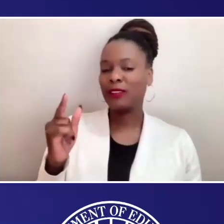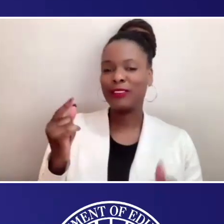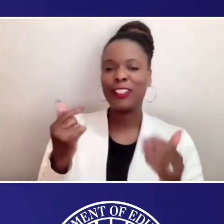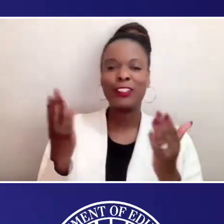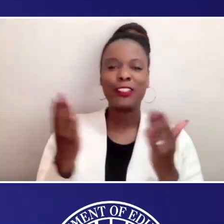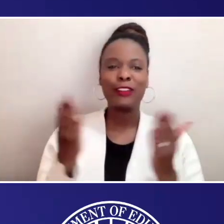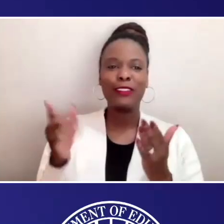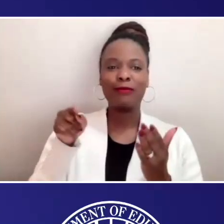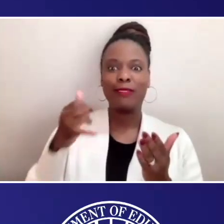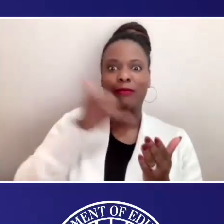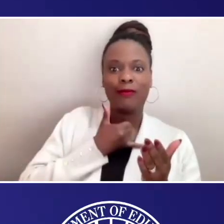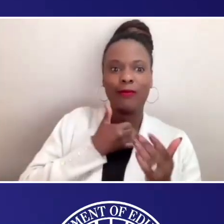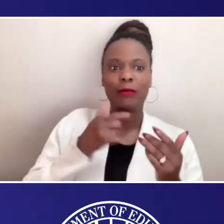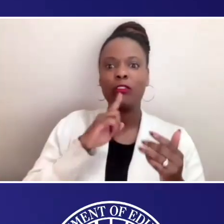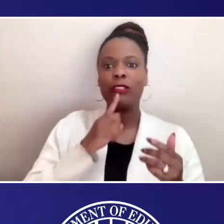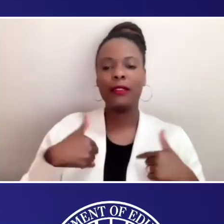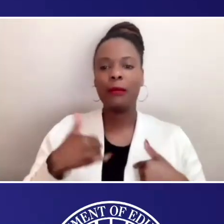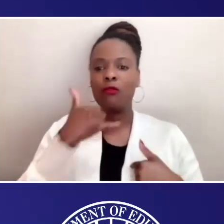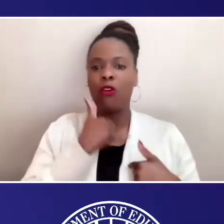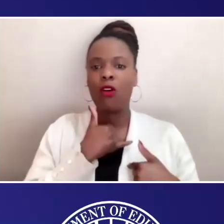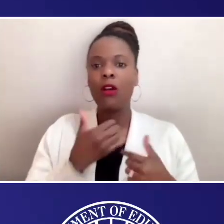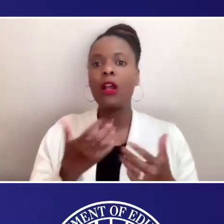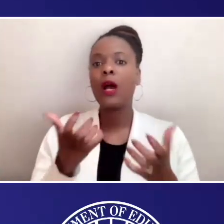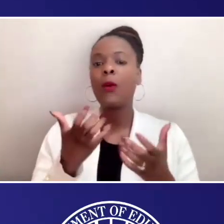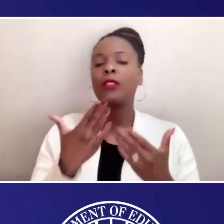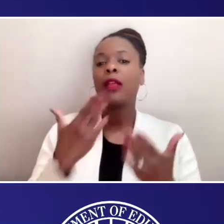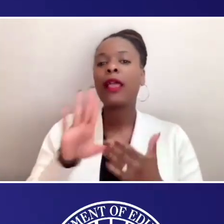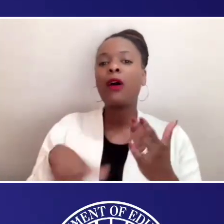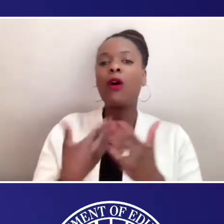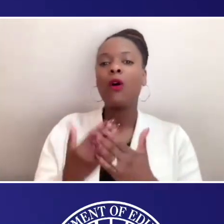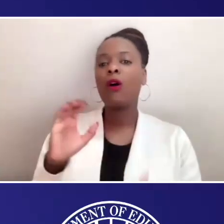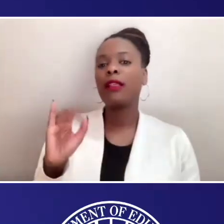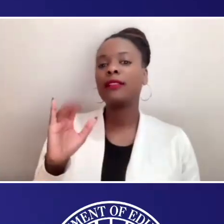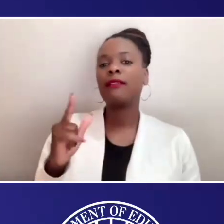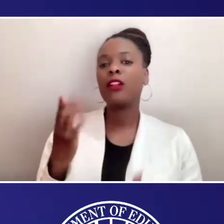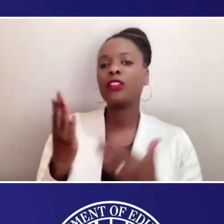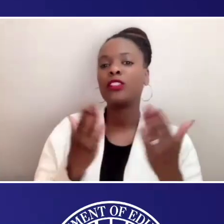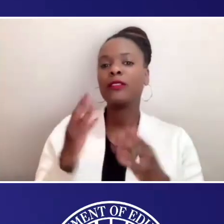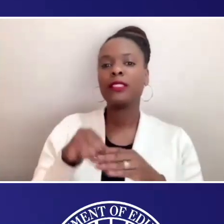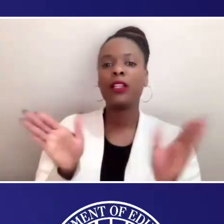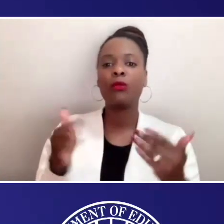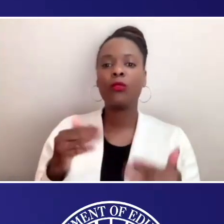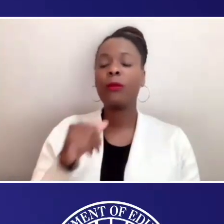wrong. I want to take the opportunity to thank all the civil servants in the room who are currently not being paid and working very, very hard.